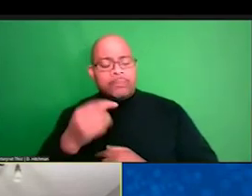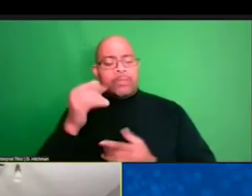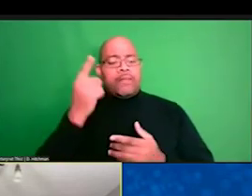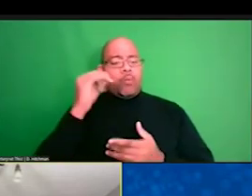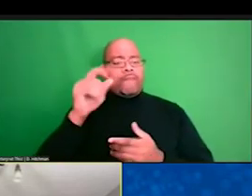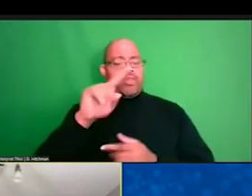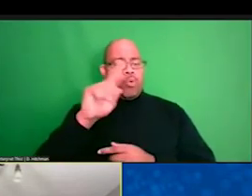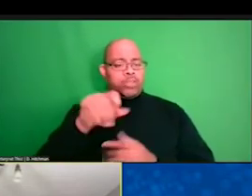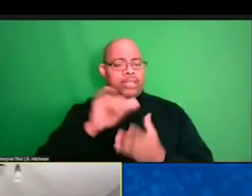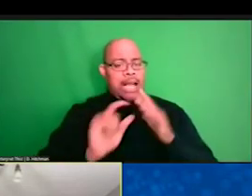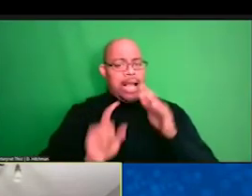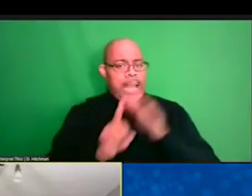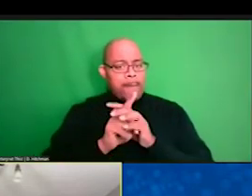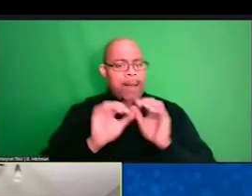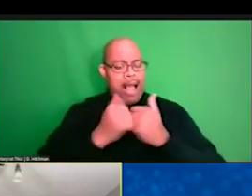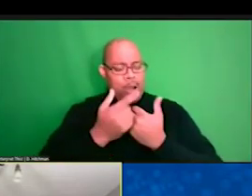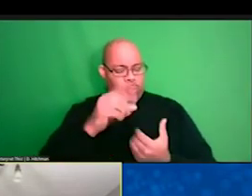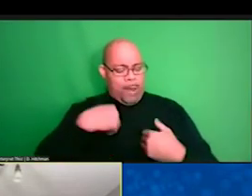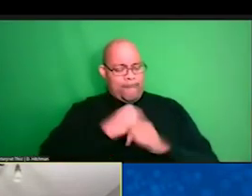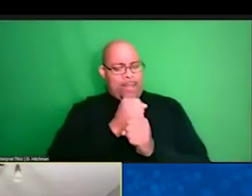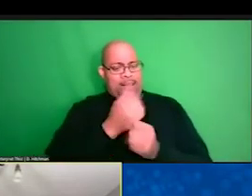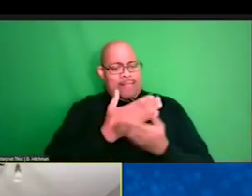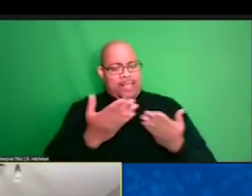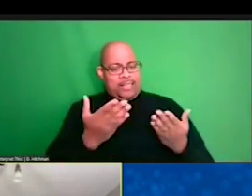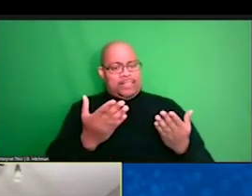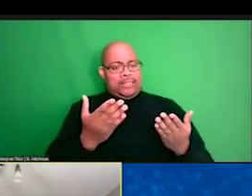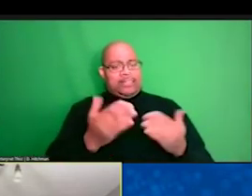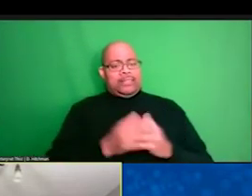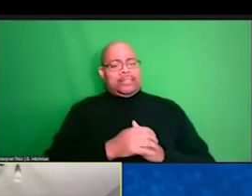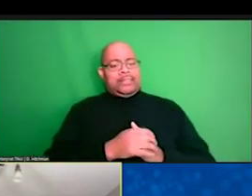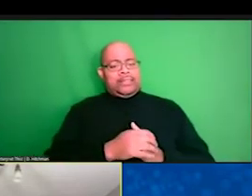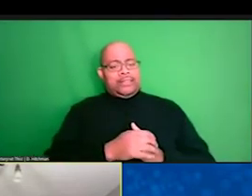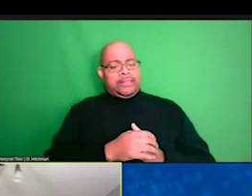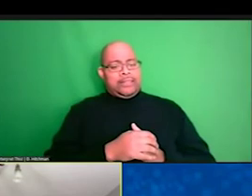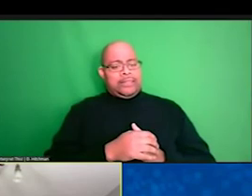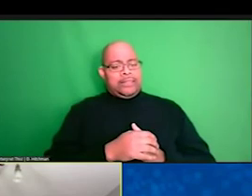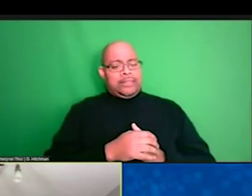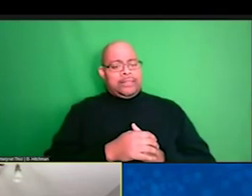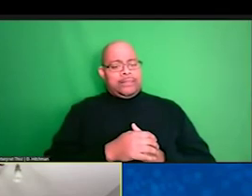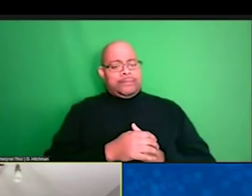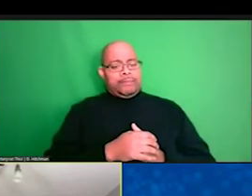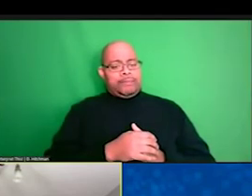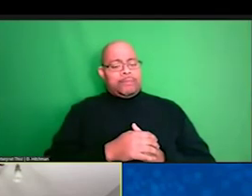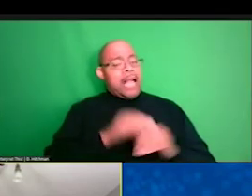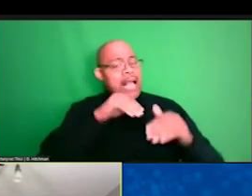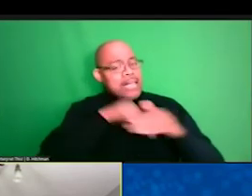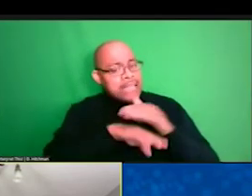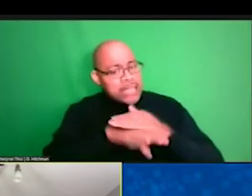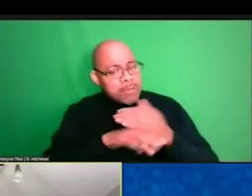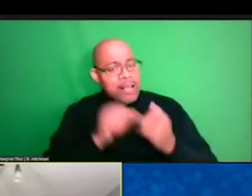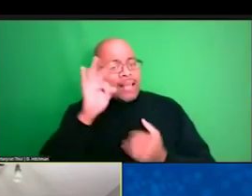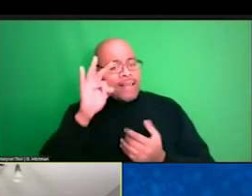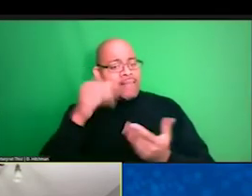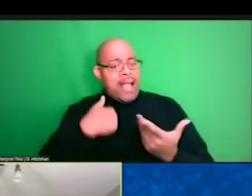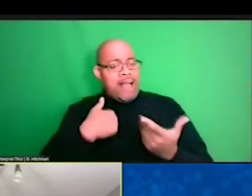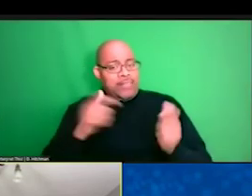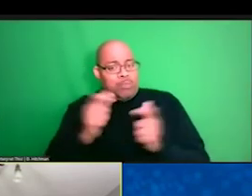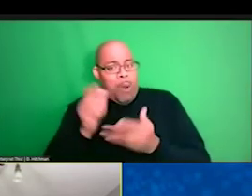that came up, how do I make things, you know, accessible if I have a small budget. Believe